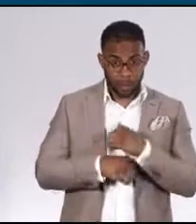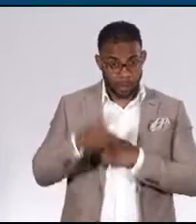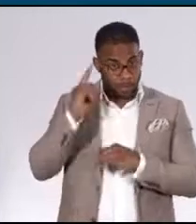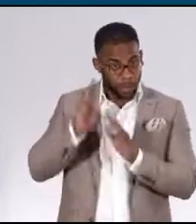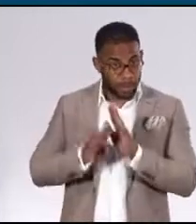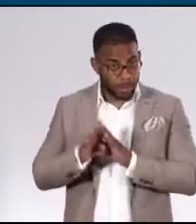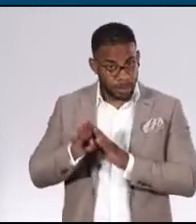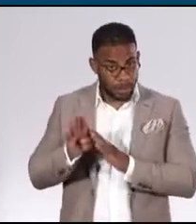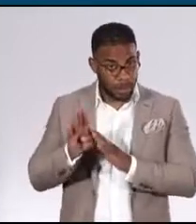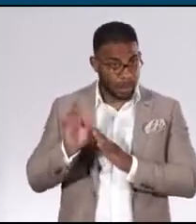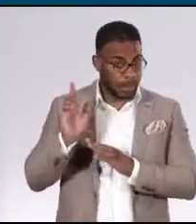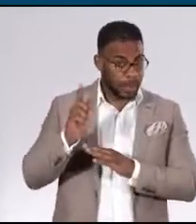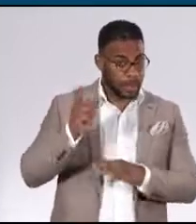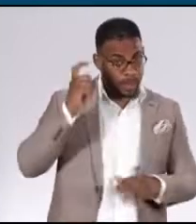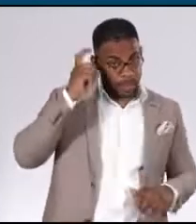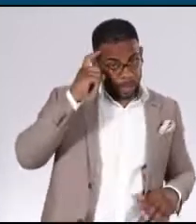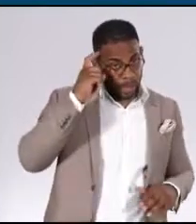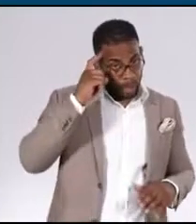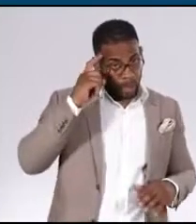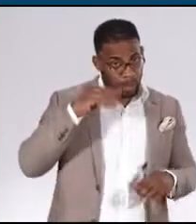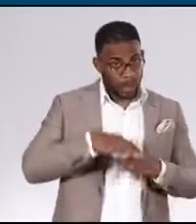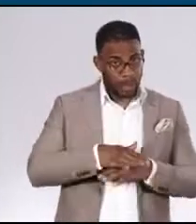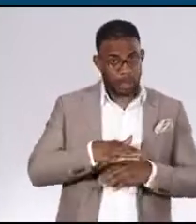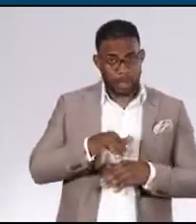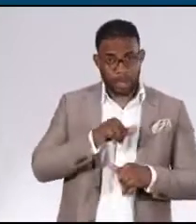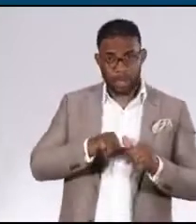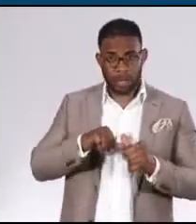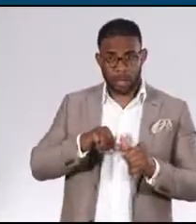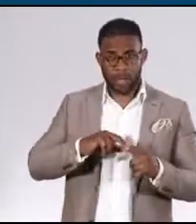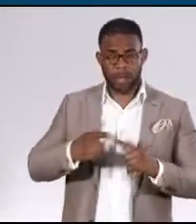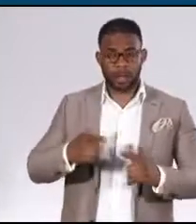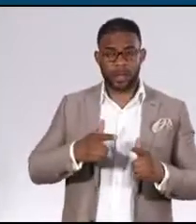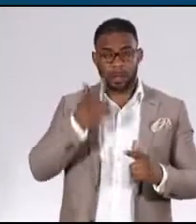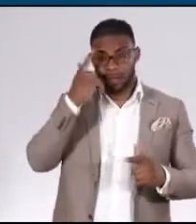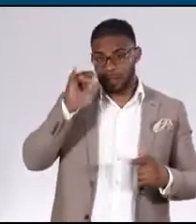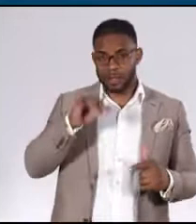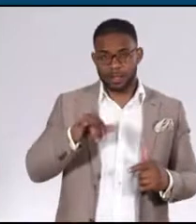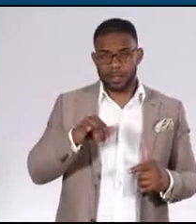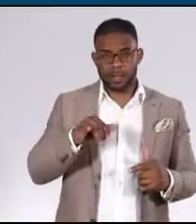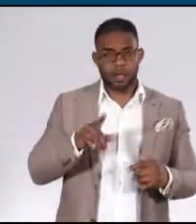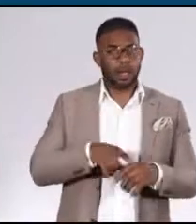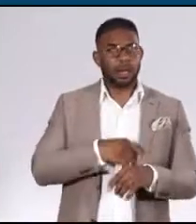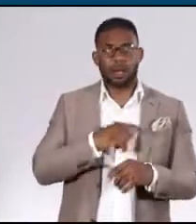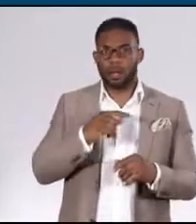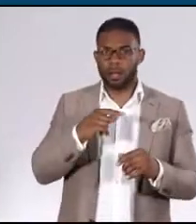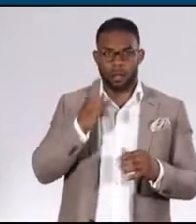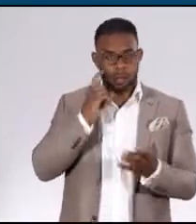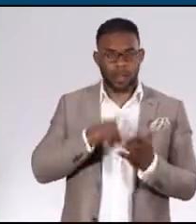of our later cognition affect and social interaction. And because of, this long standing recognition,